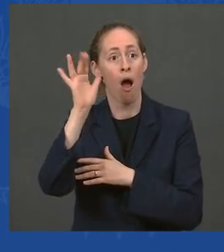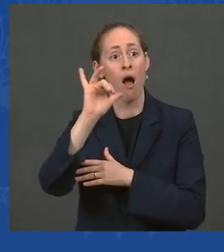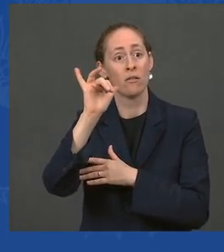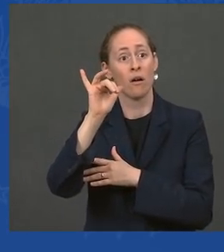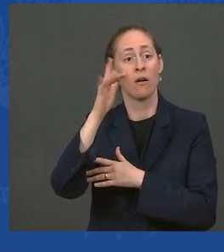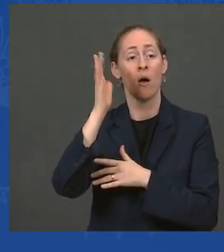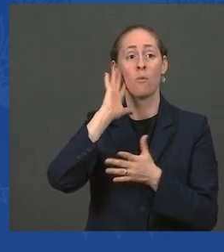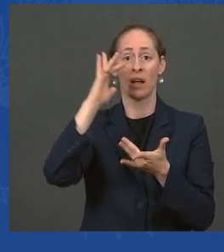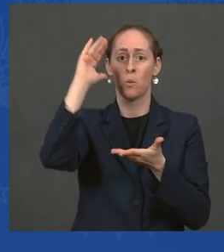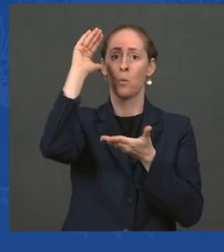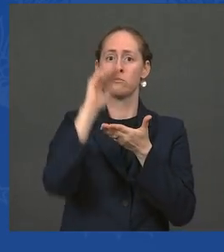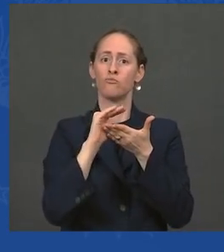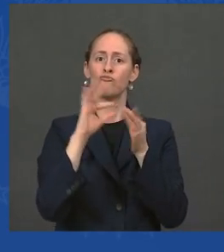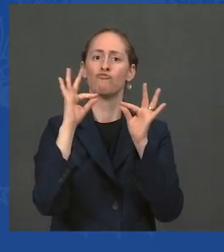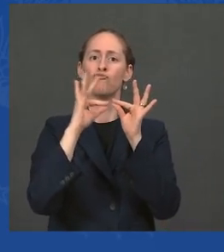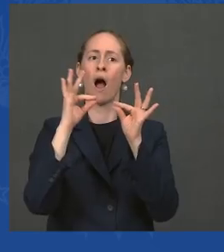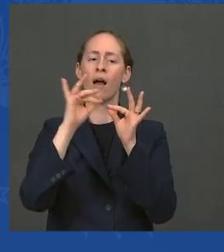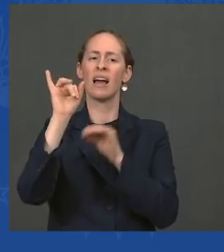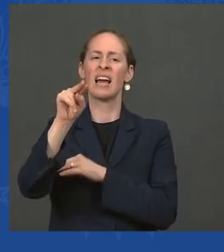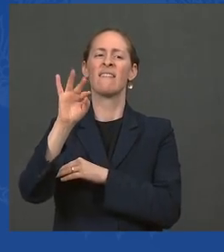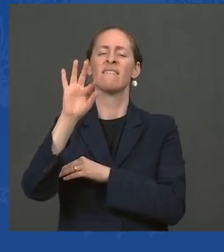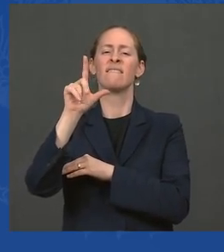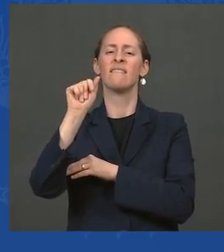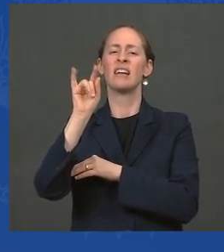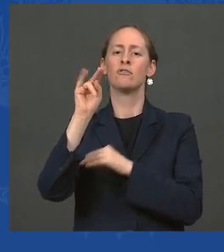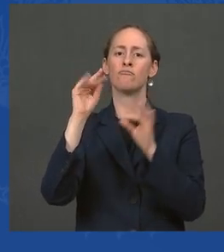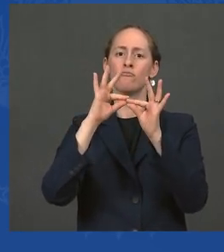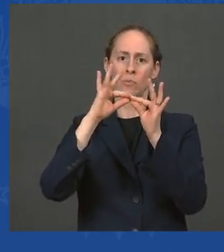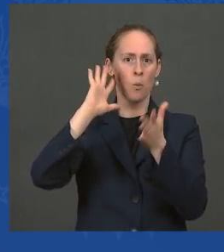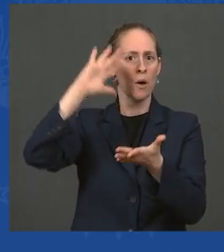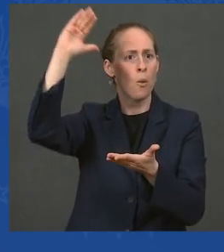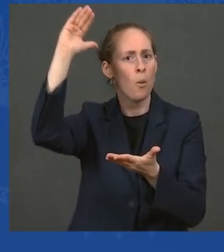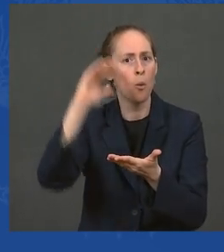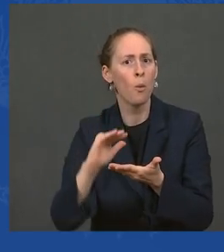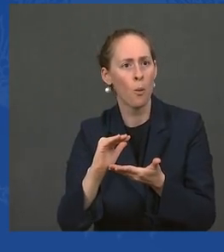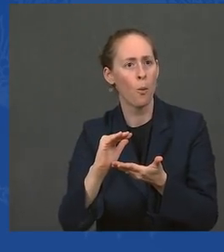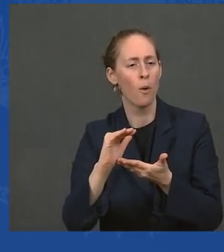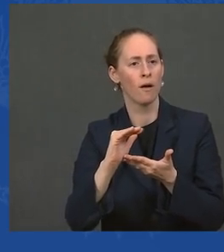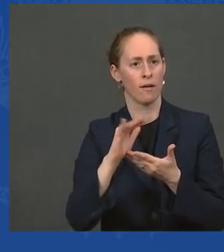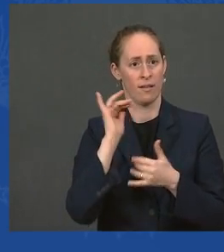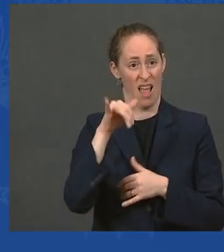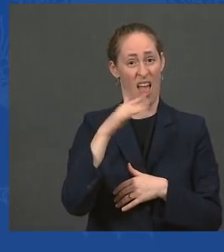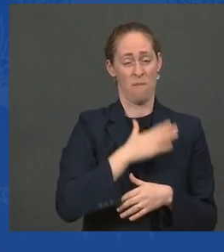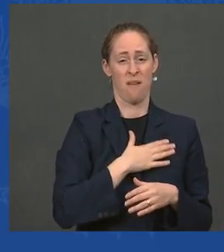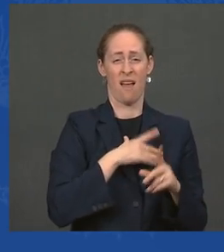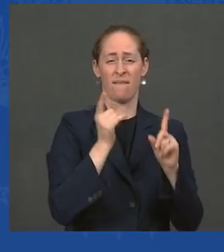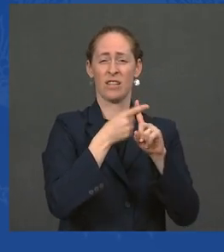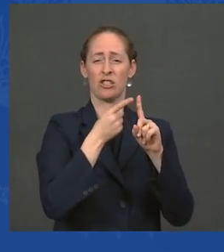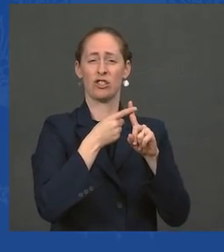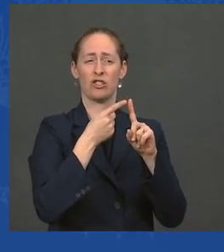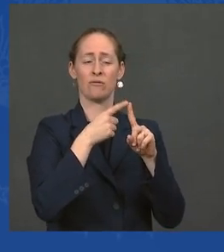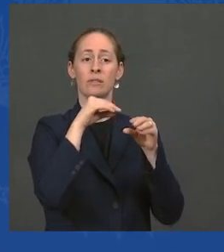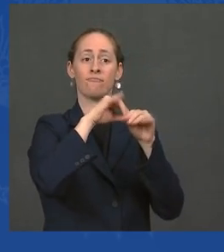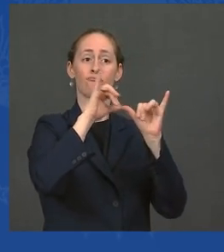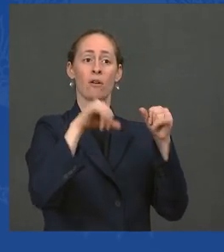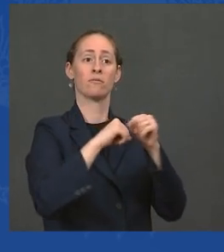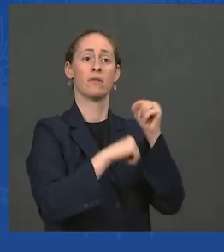Here's what these initiatives are all about. First, the infrastructure bill. When I say "infrastructure" back home, people look like, "Infrastructure?